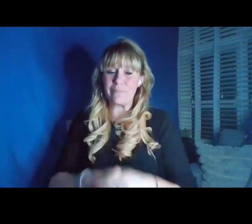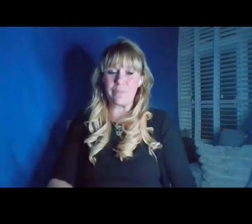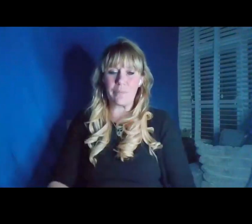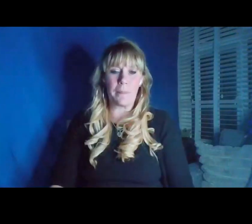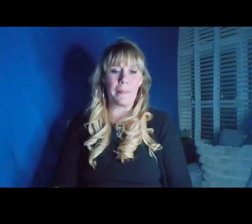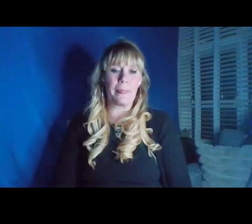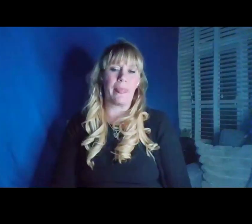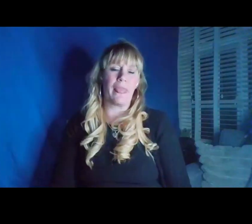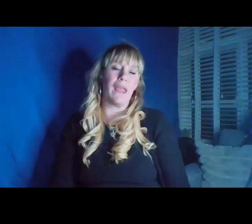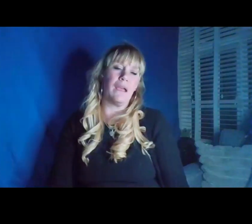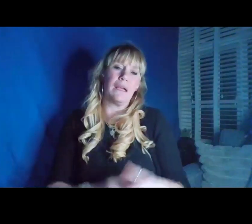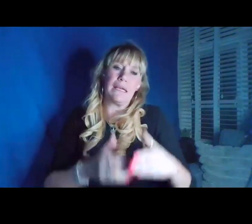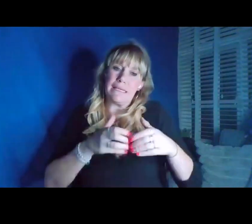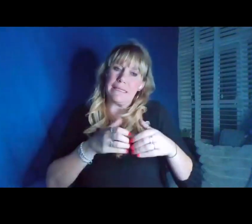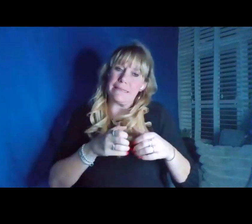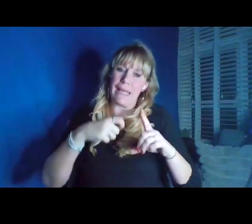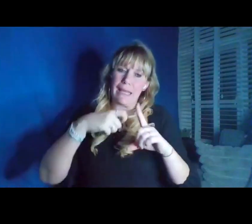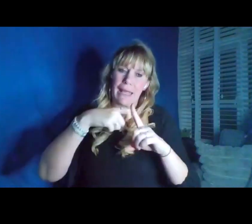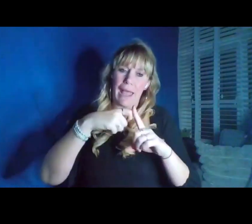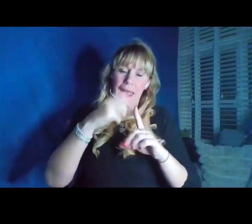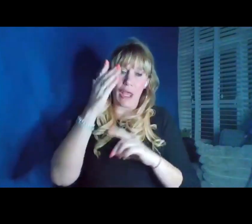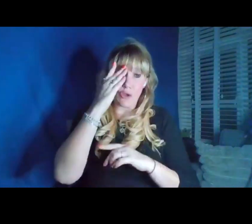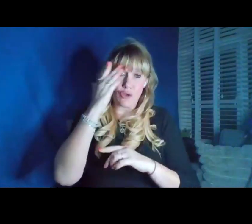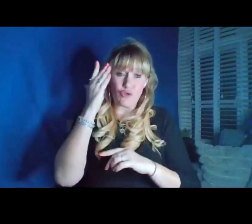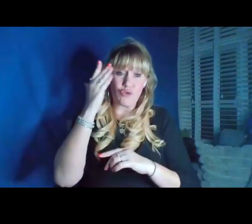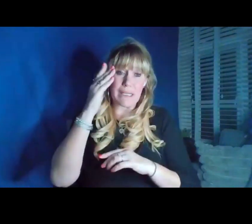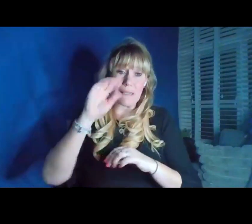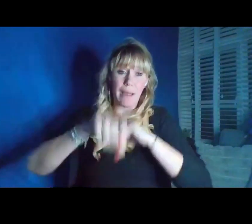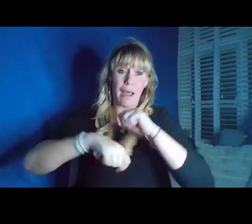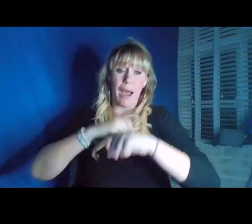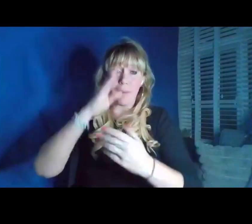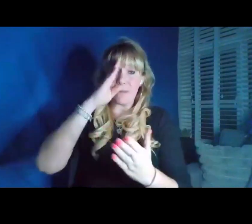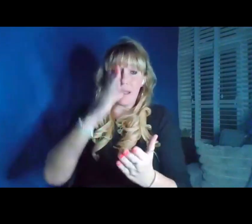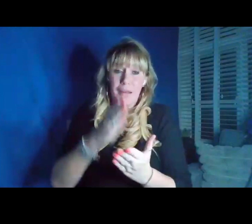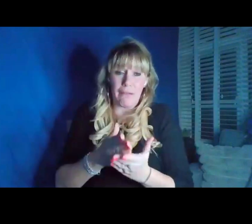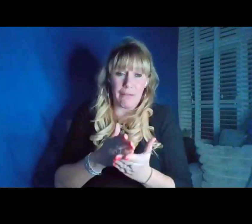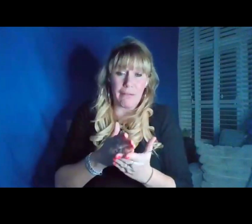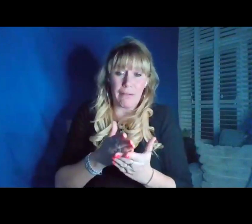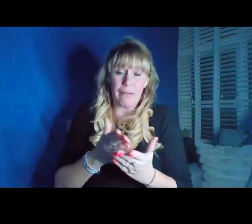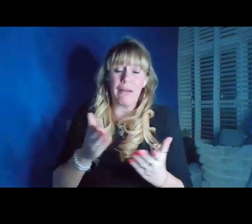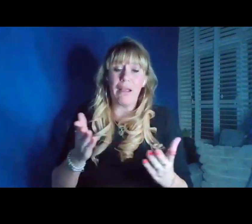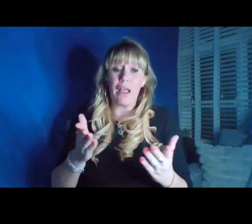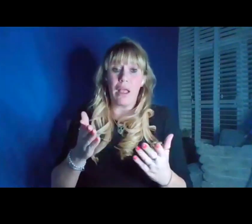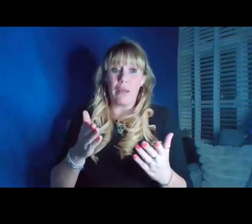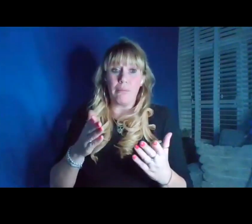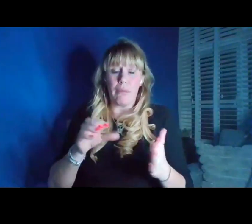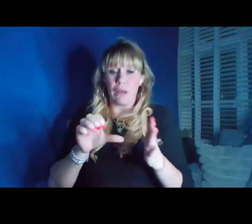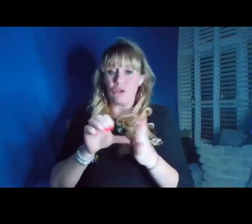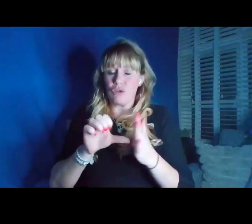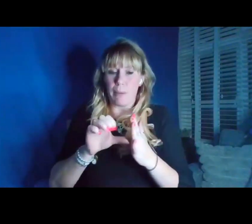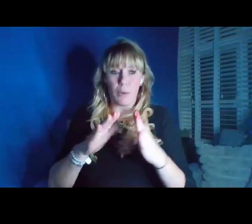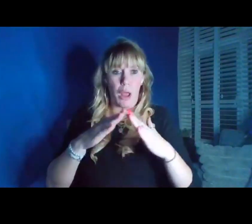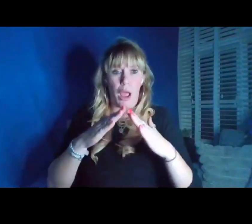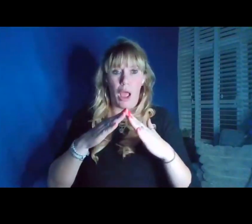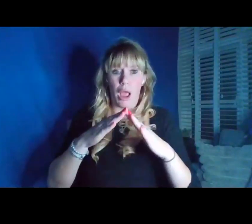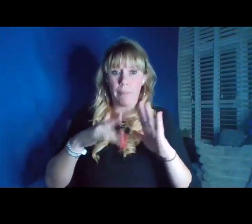my troubled home life fell apart, you were serious when needed.